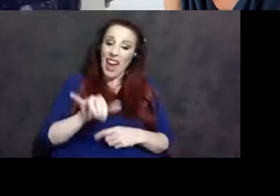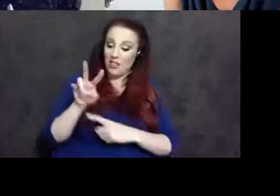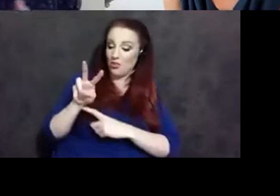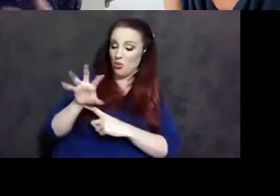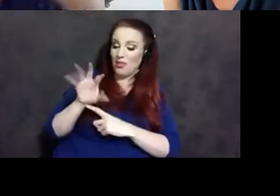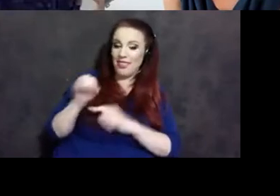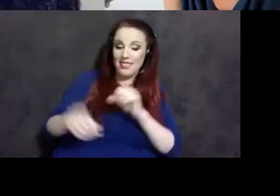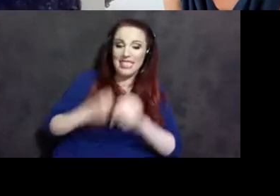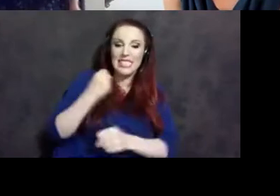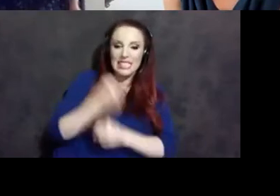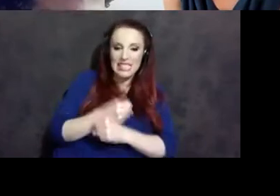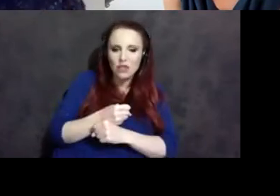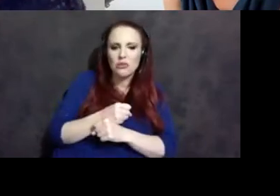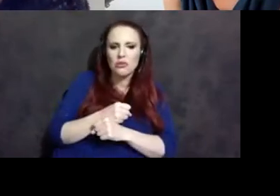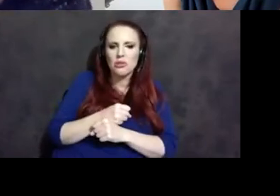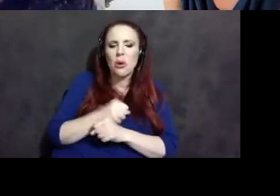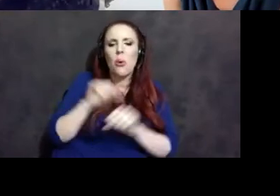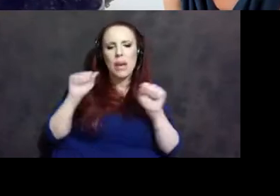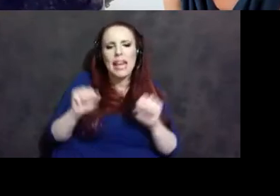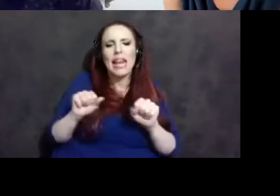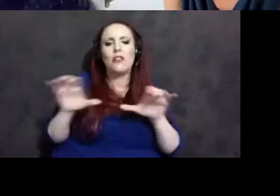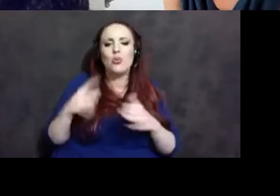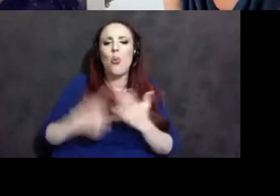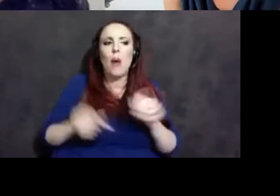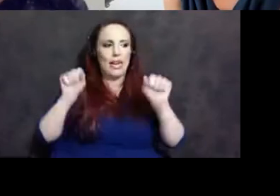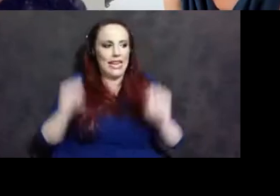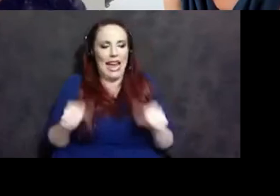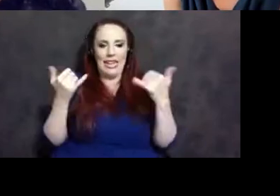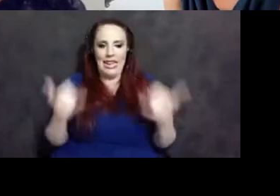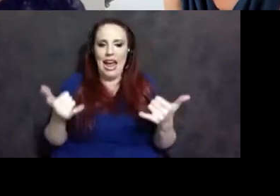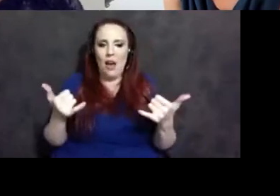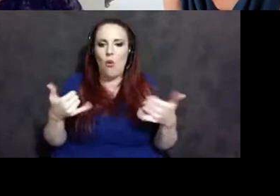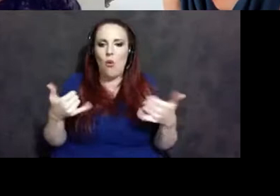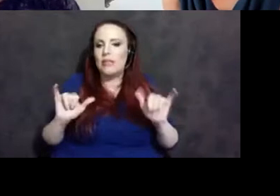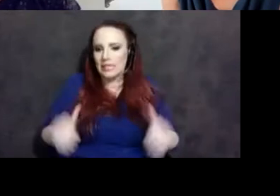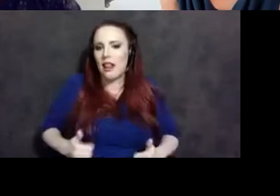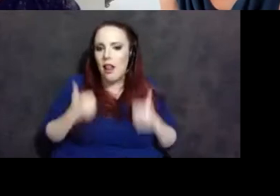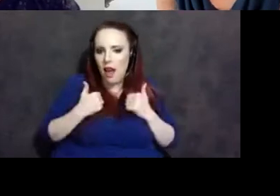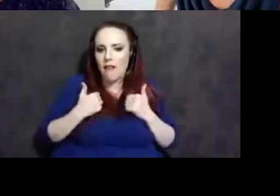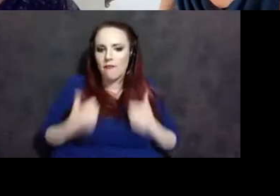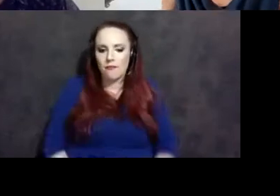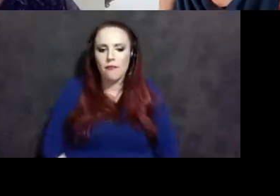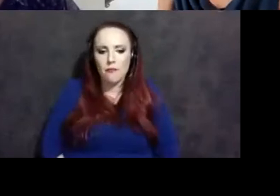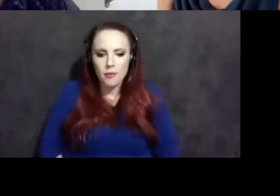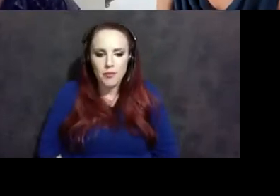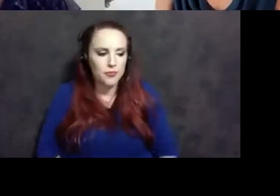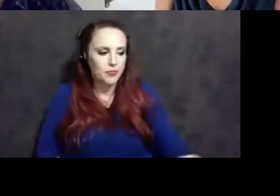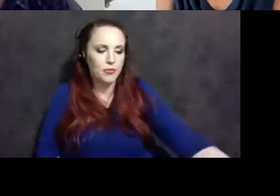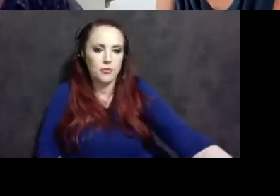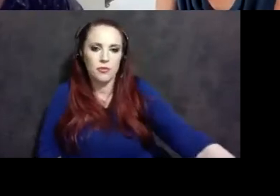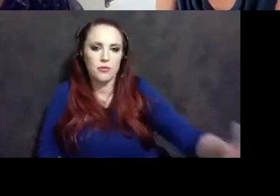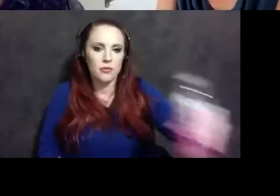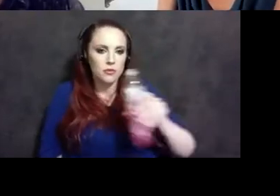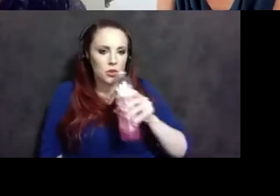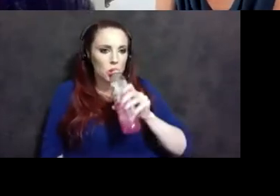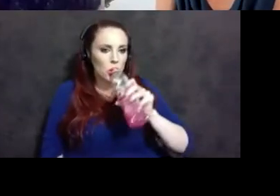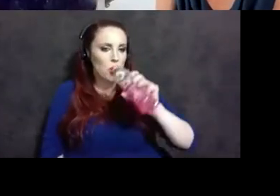Like, we have to do what we can while we are still here.